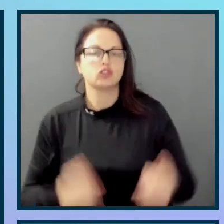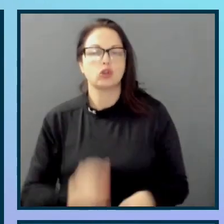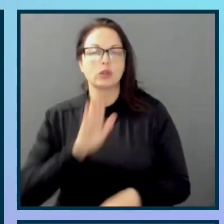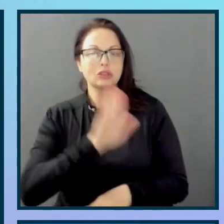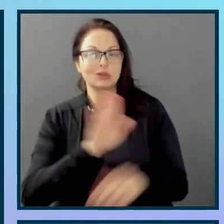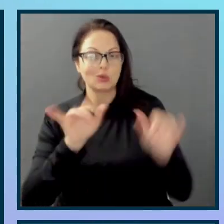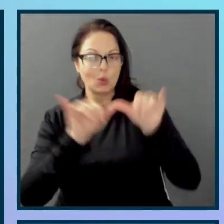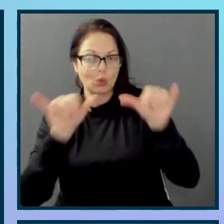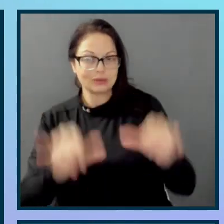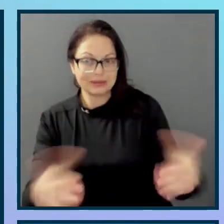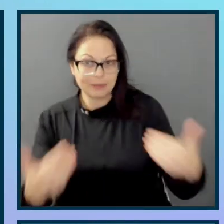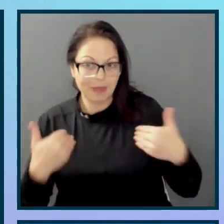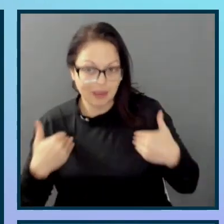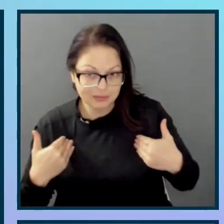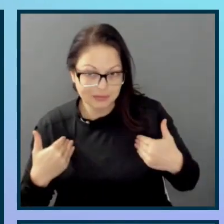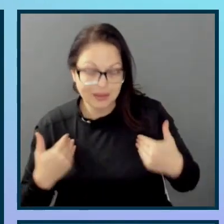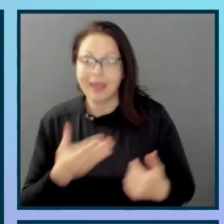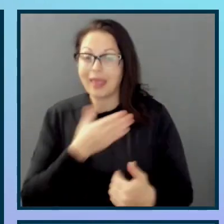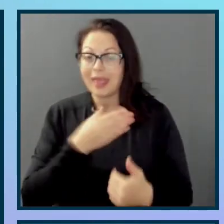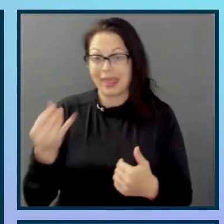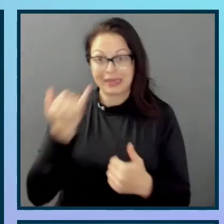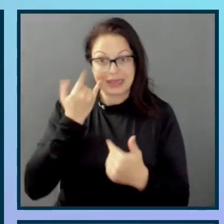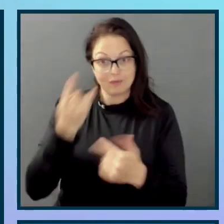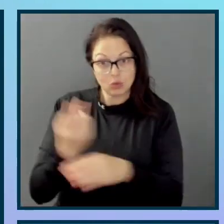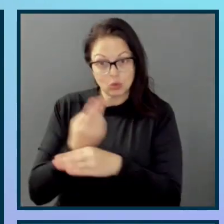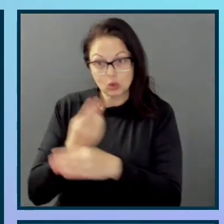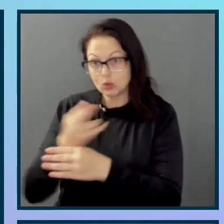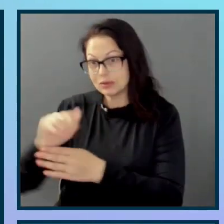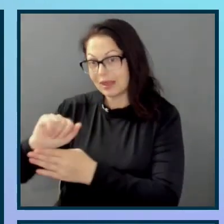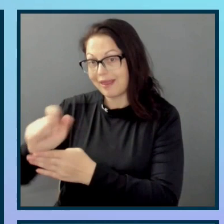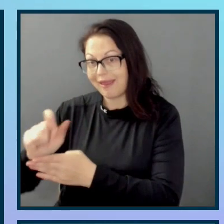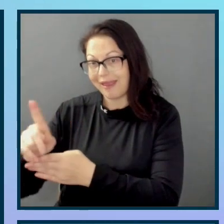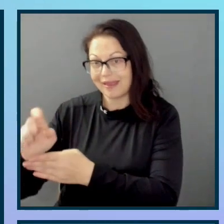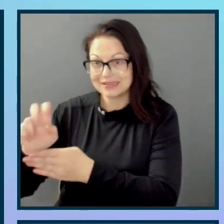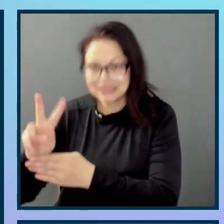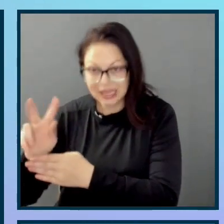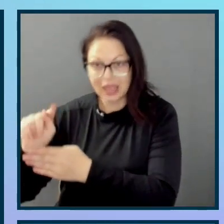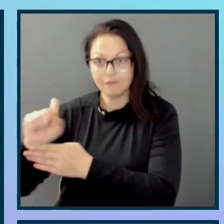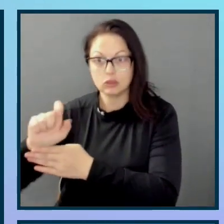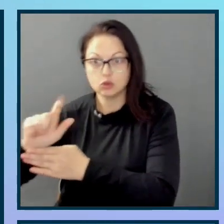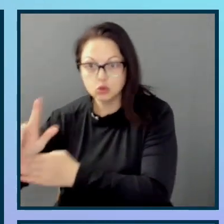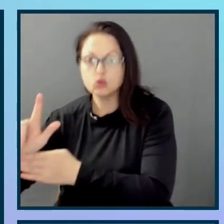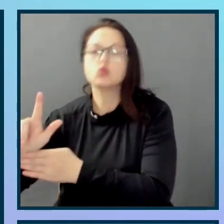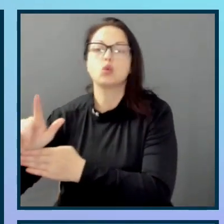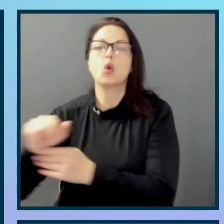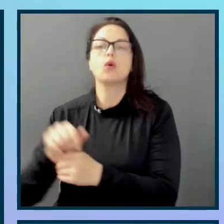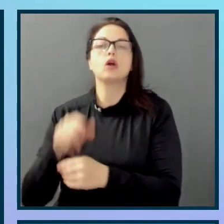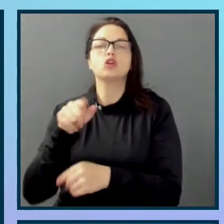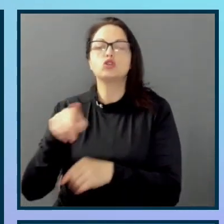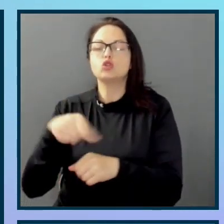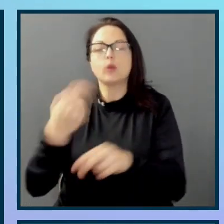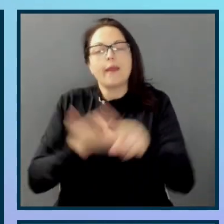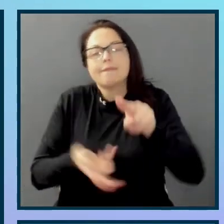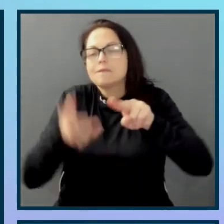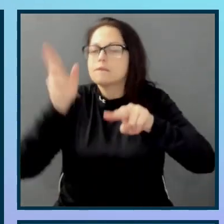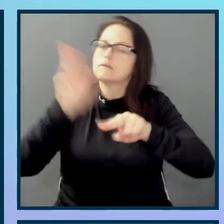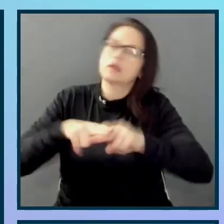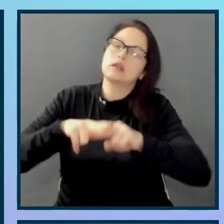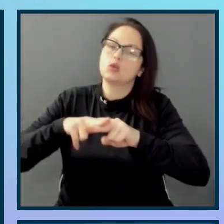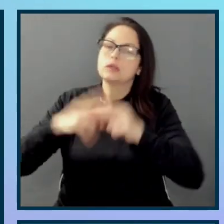like XDEV tools pro with the intelligent guided testing, you can push that number up into the 80%. And so, it's a really good way